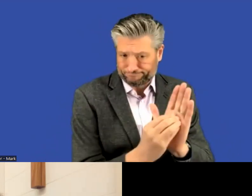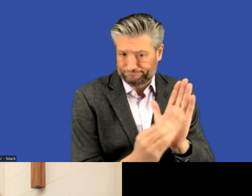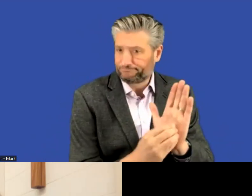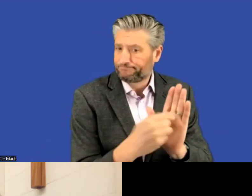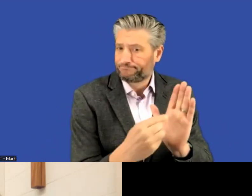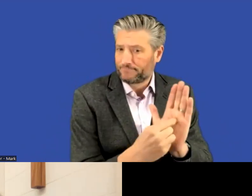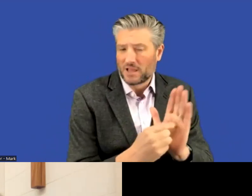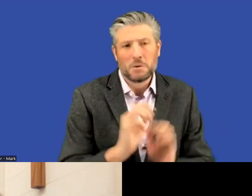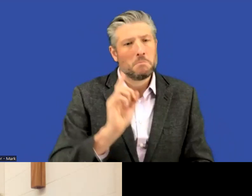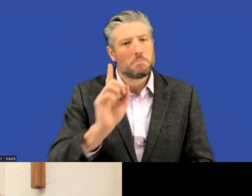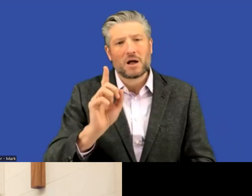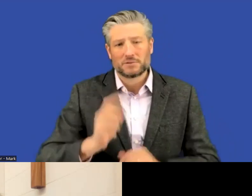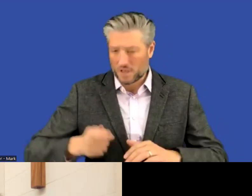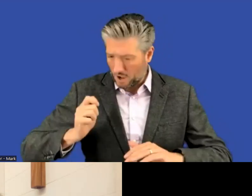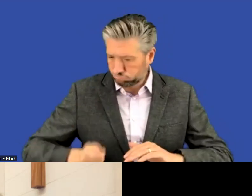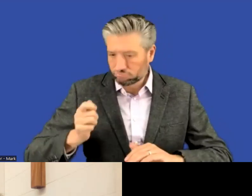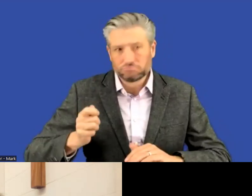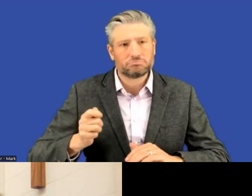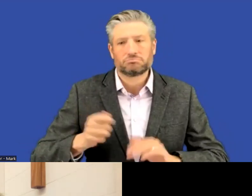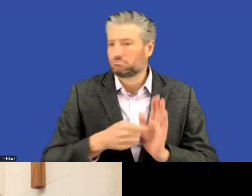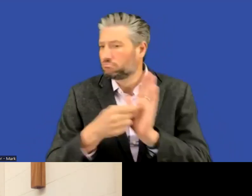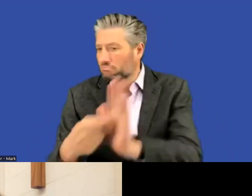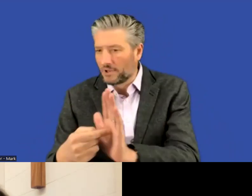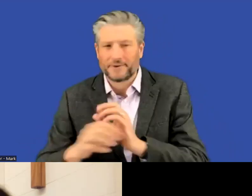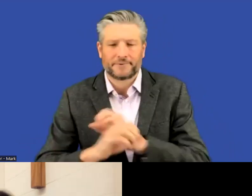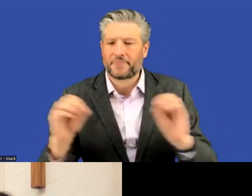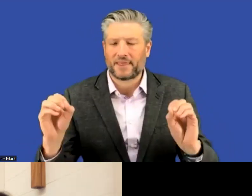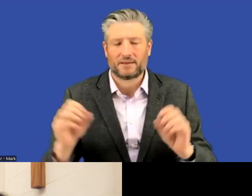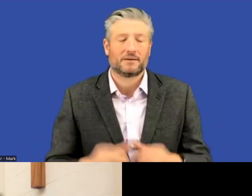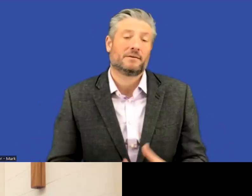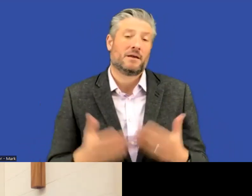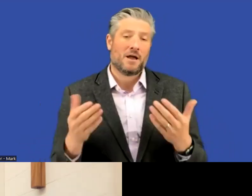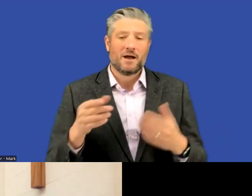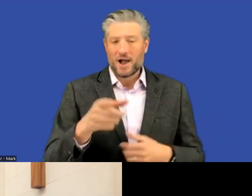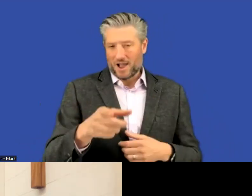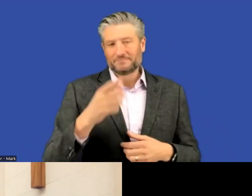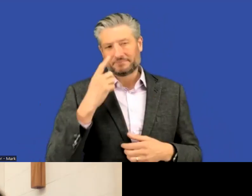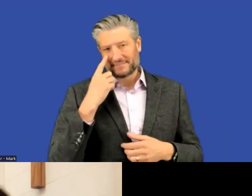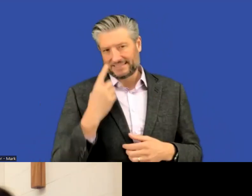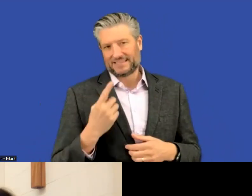So that's just -- I don't know -- >> SUSANNA LAURIN: Let's call it a gap. Yeah.